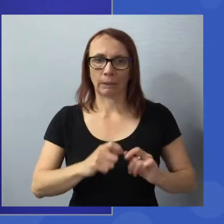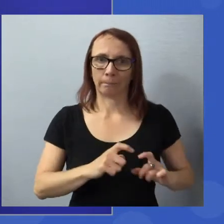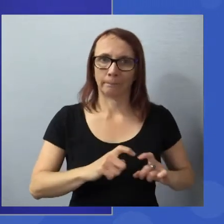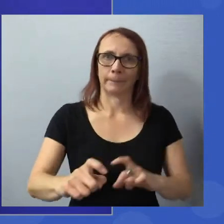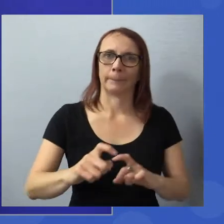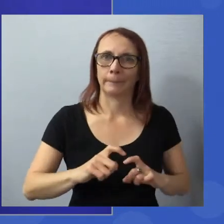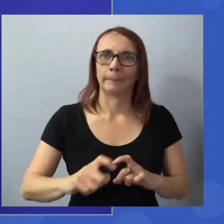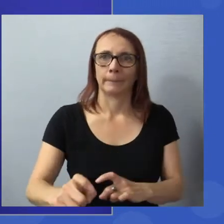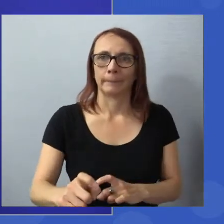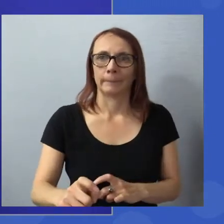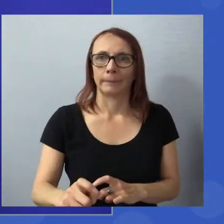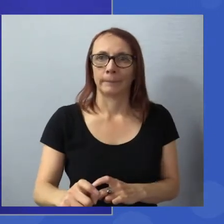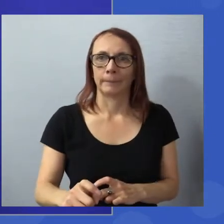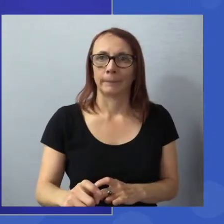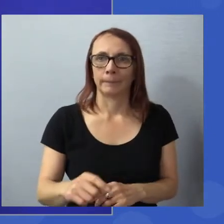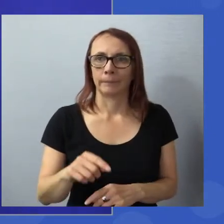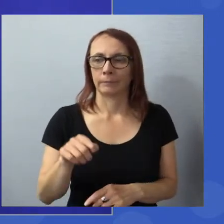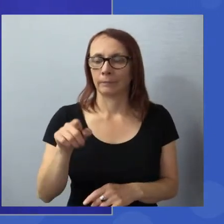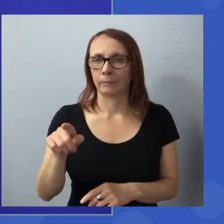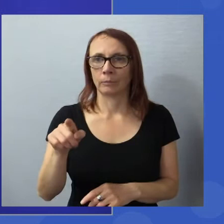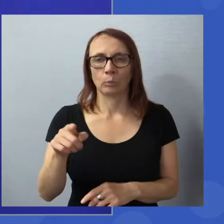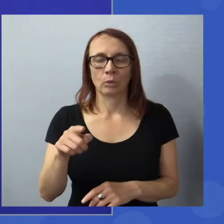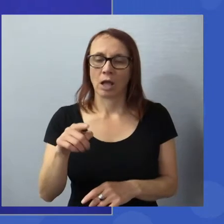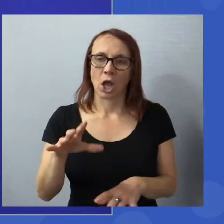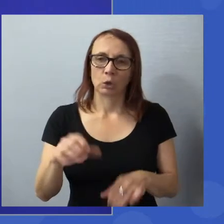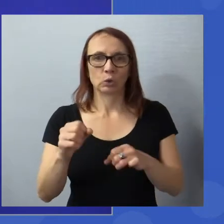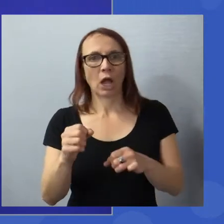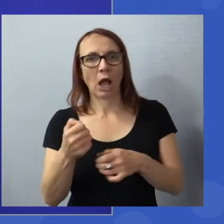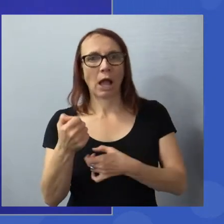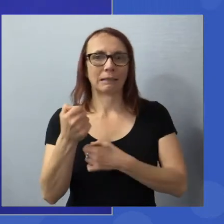already thought a little to a campaign SOS save our Scotland and on the table